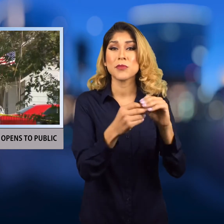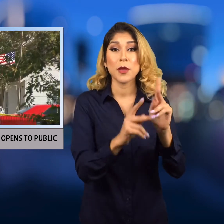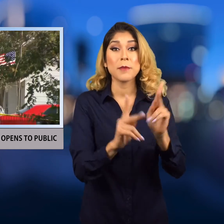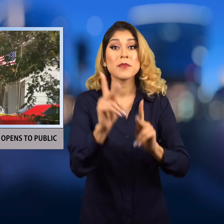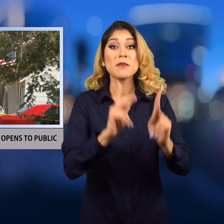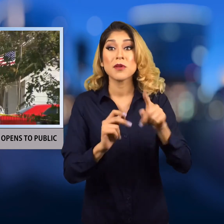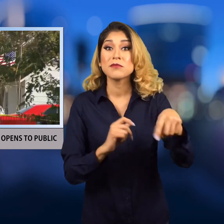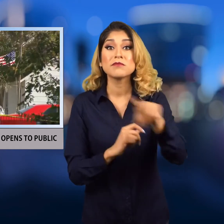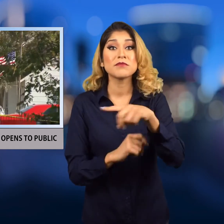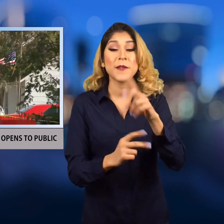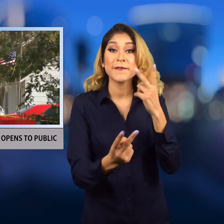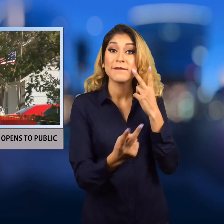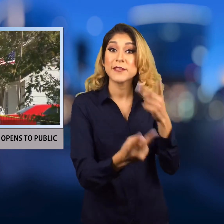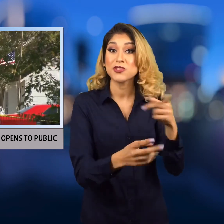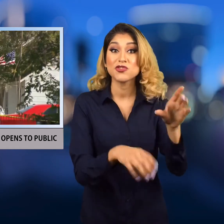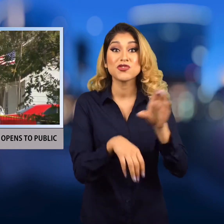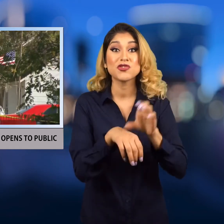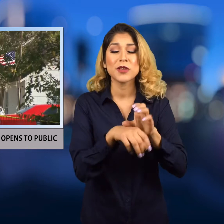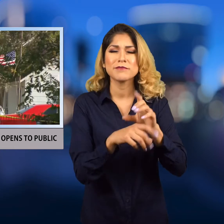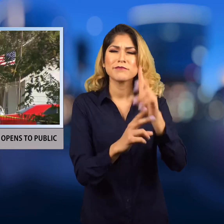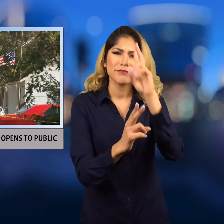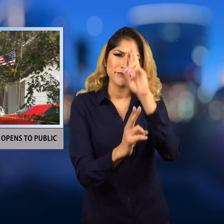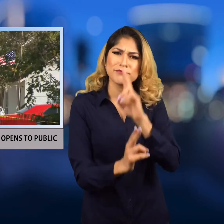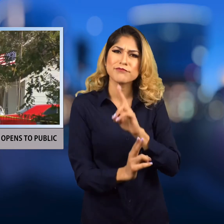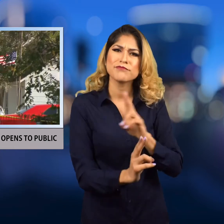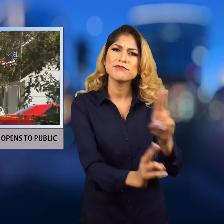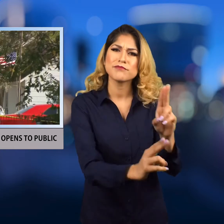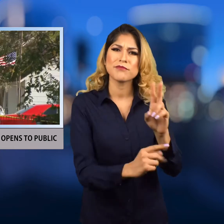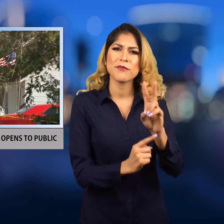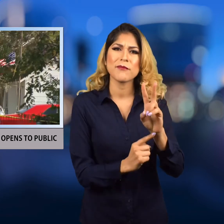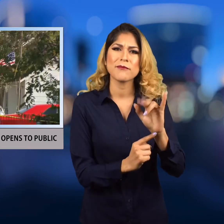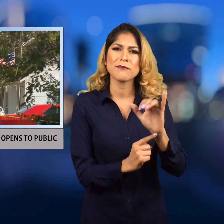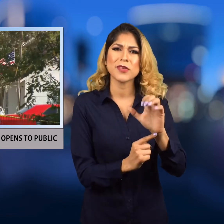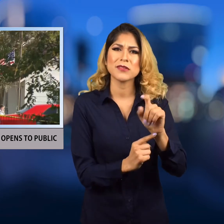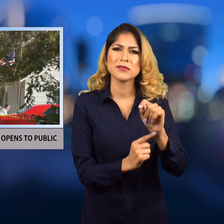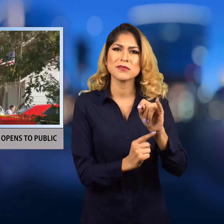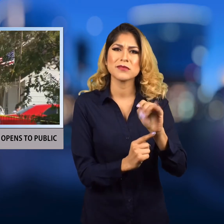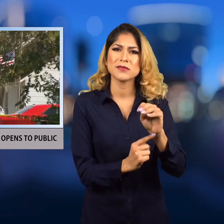that pays tribute to the victims.